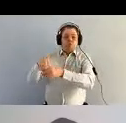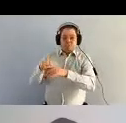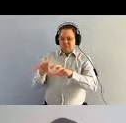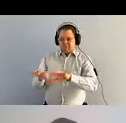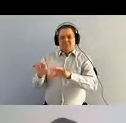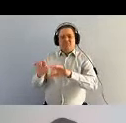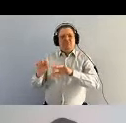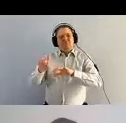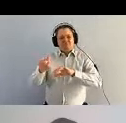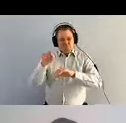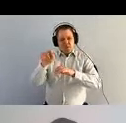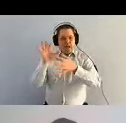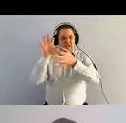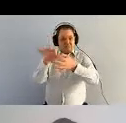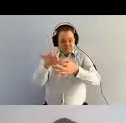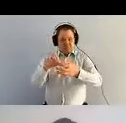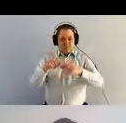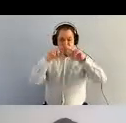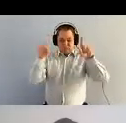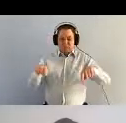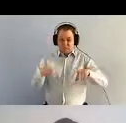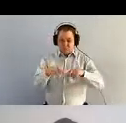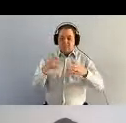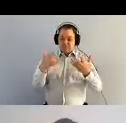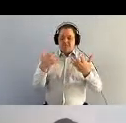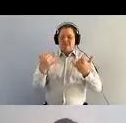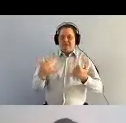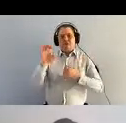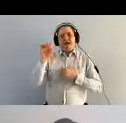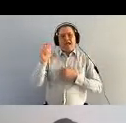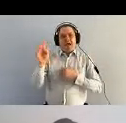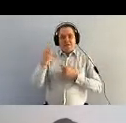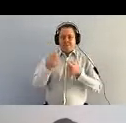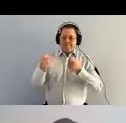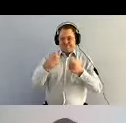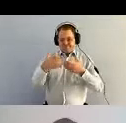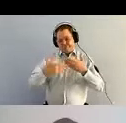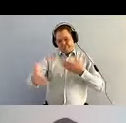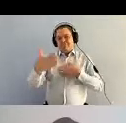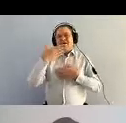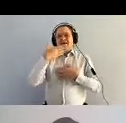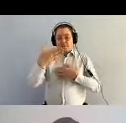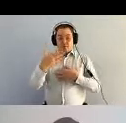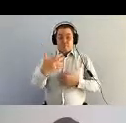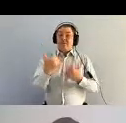going to put a link to this document in the chat so you can all have a look at at that document yourselves. I will hand back to Elham to take us through